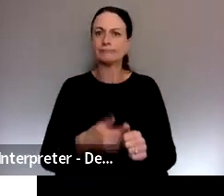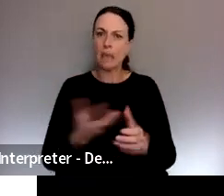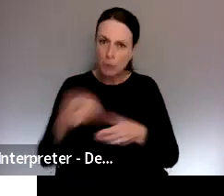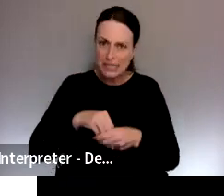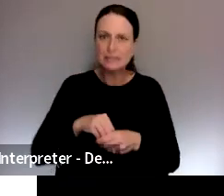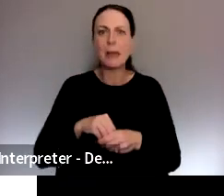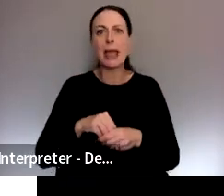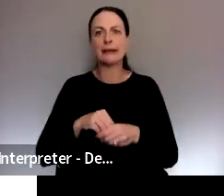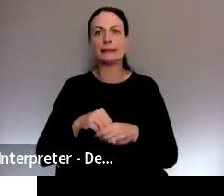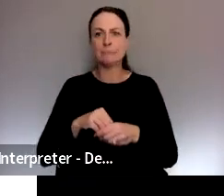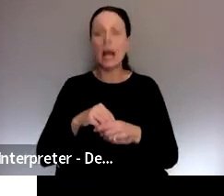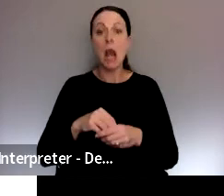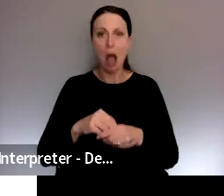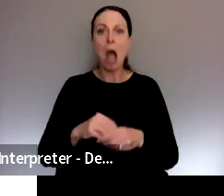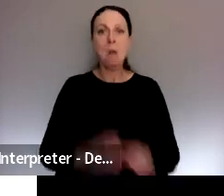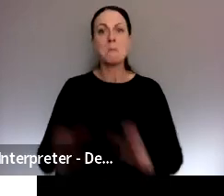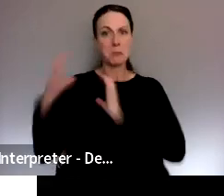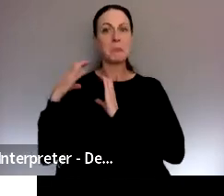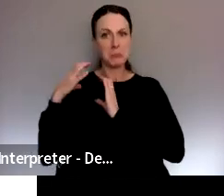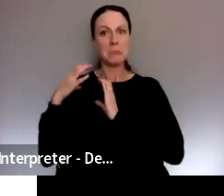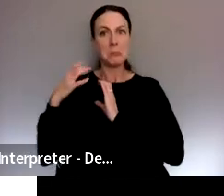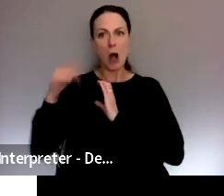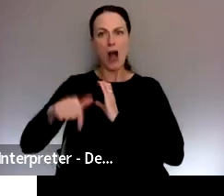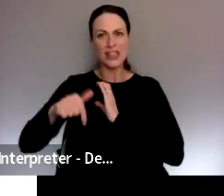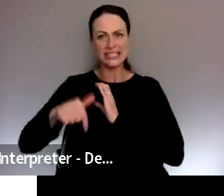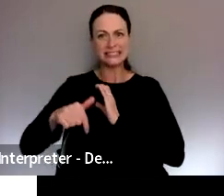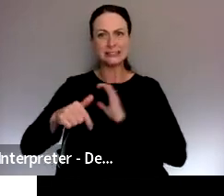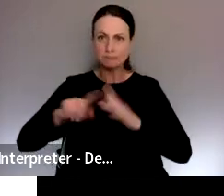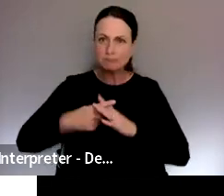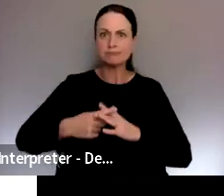or participating in the overall initiative. I'd say that's one thing